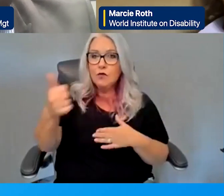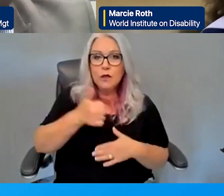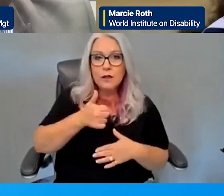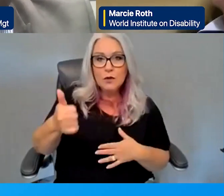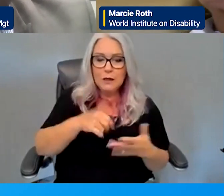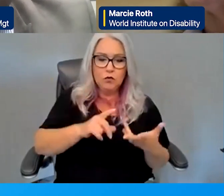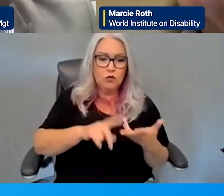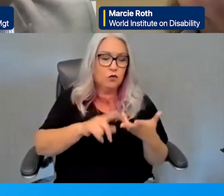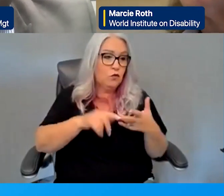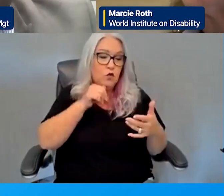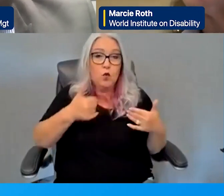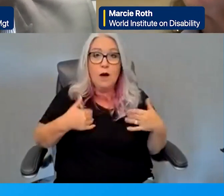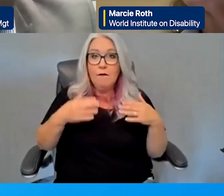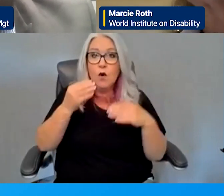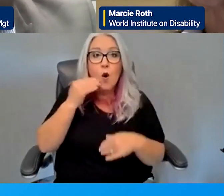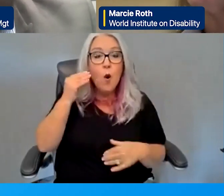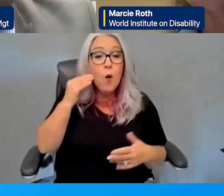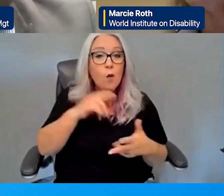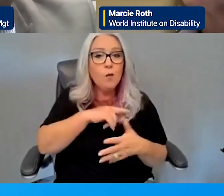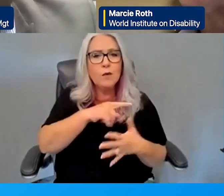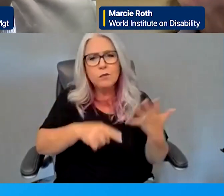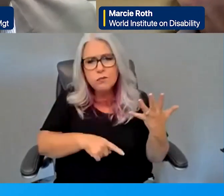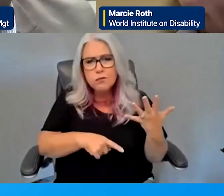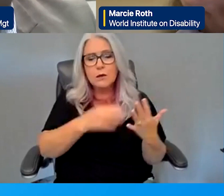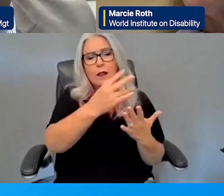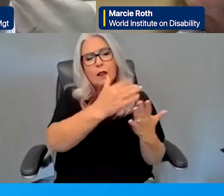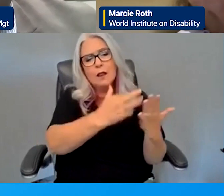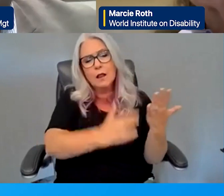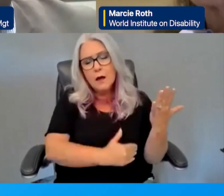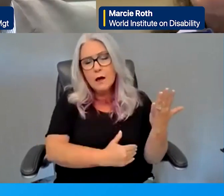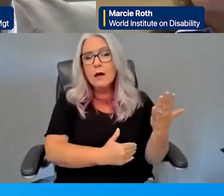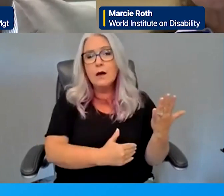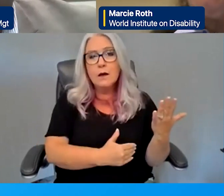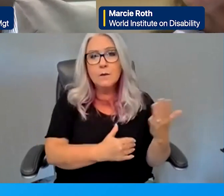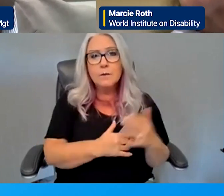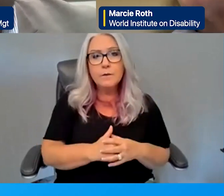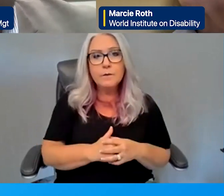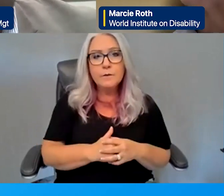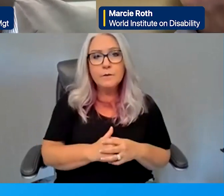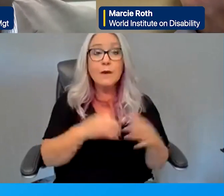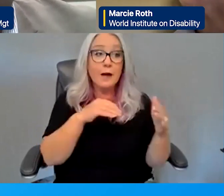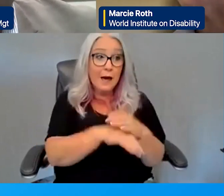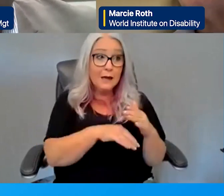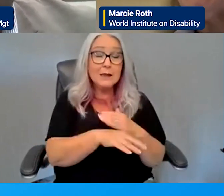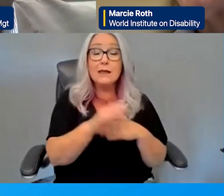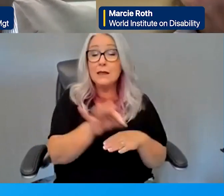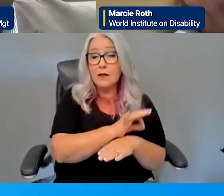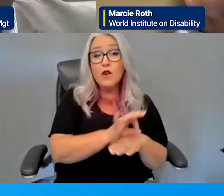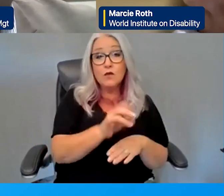homelessness. Or, you know, a list of other access and functional needs that are making